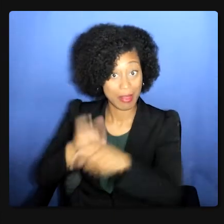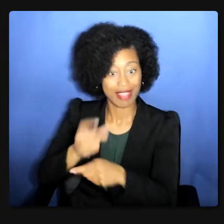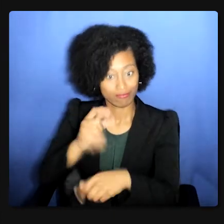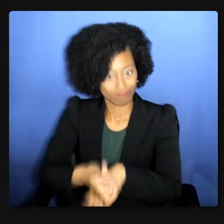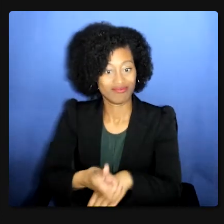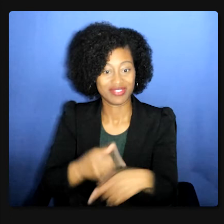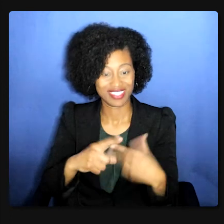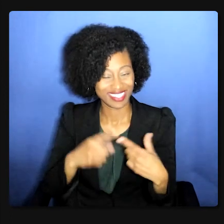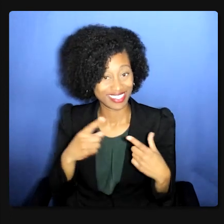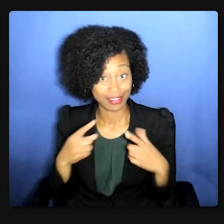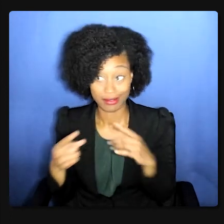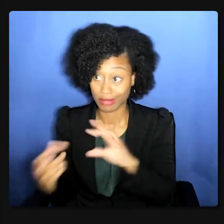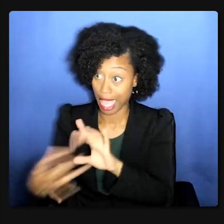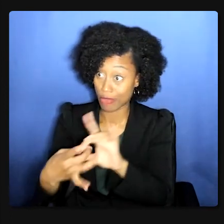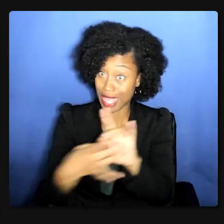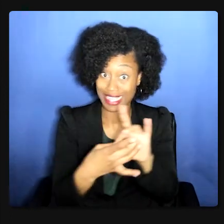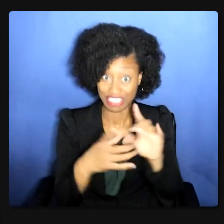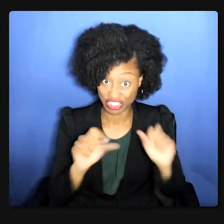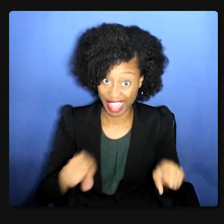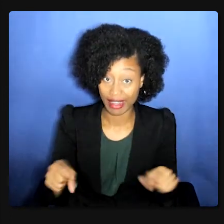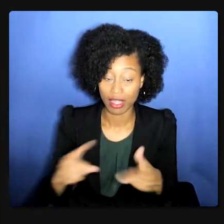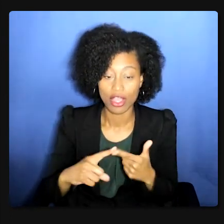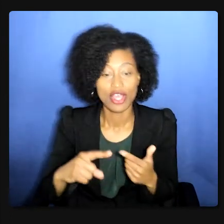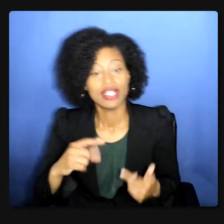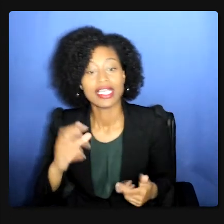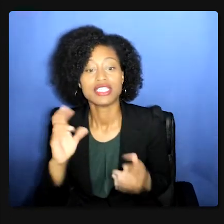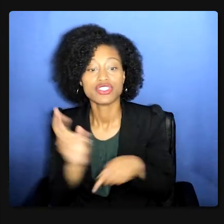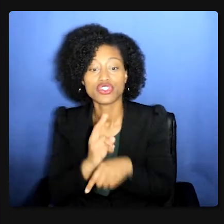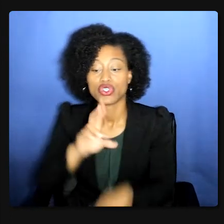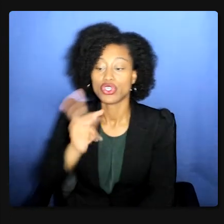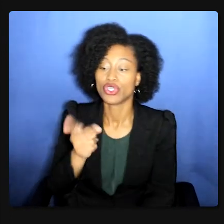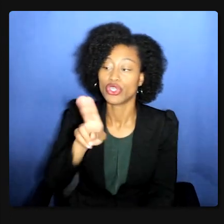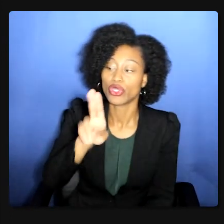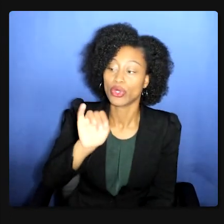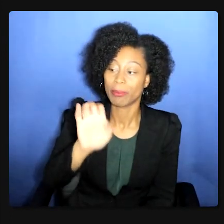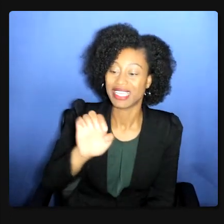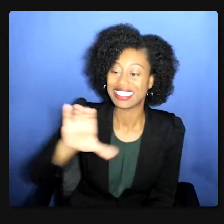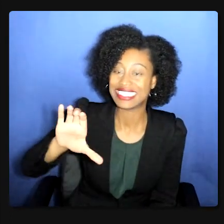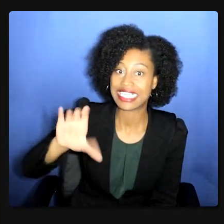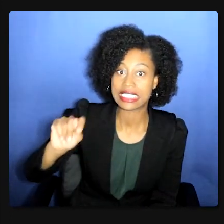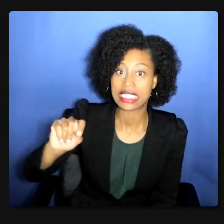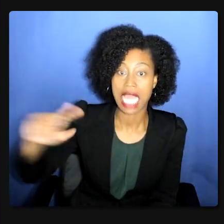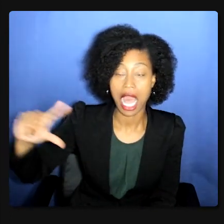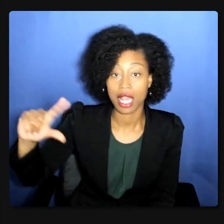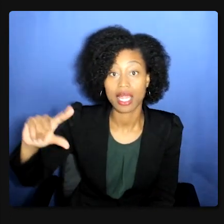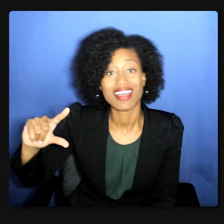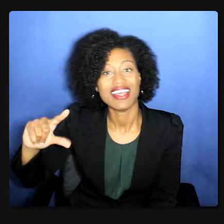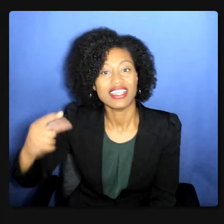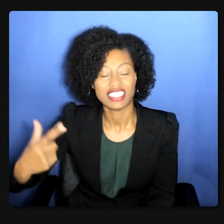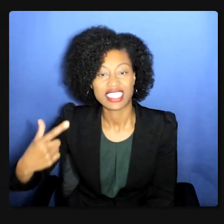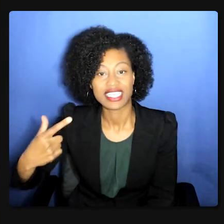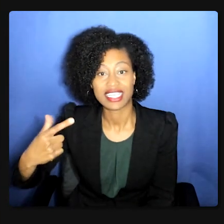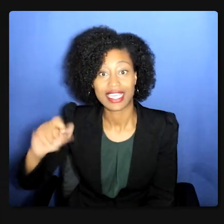[Dimitris] So we can test outside connections. [Amie] So let's use Kubectl tell and Get GS, which is to get the game server.